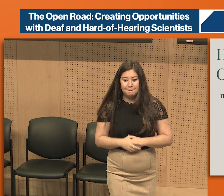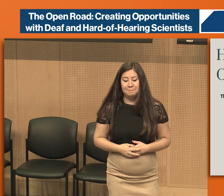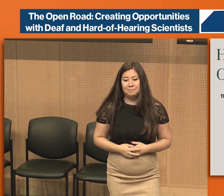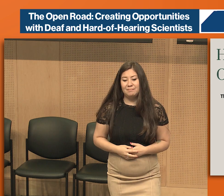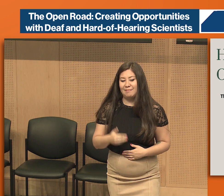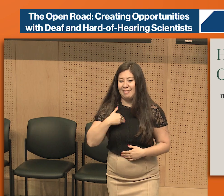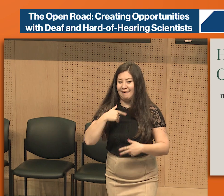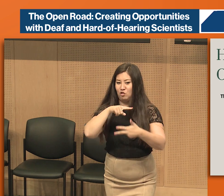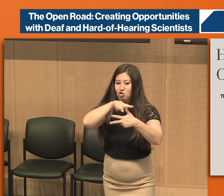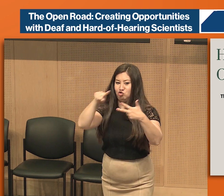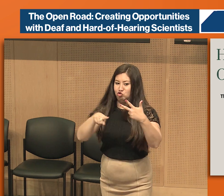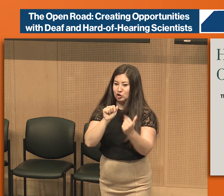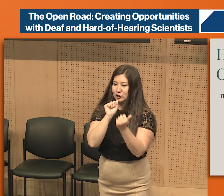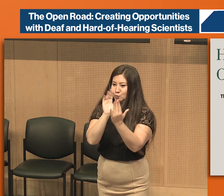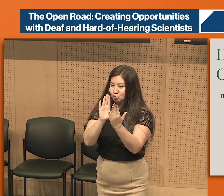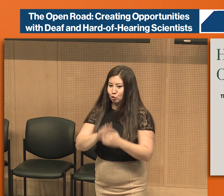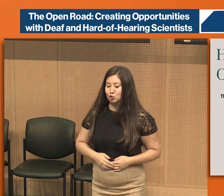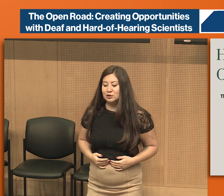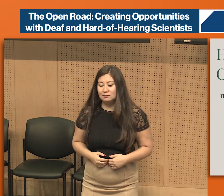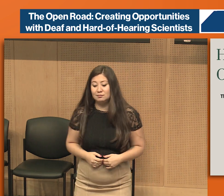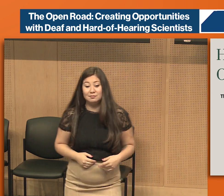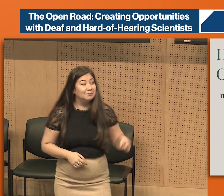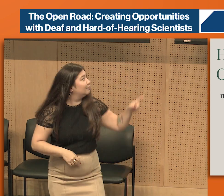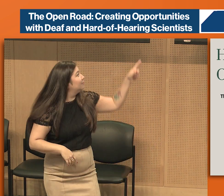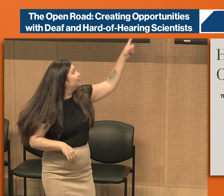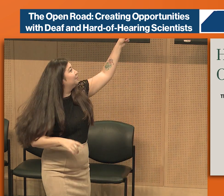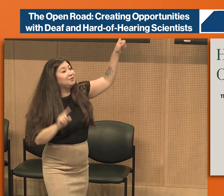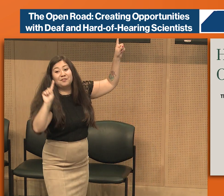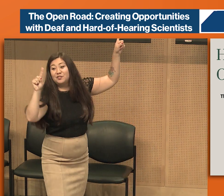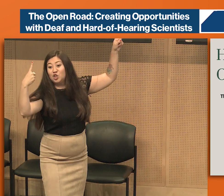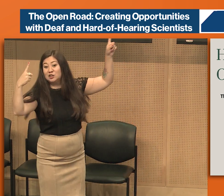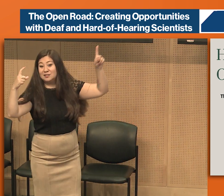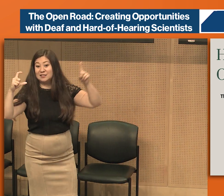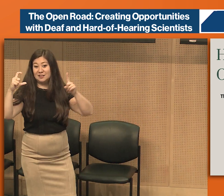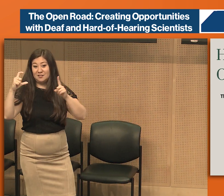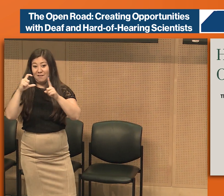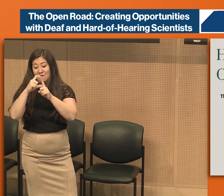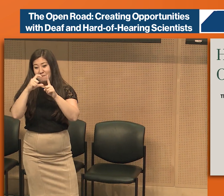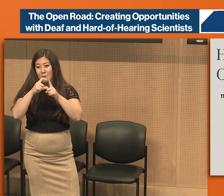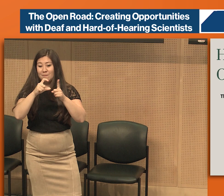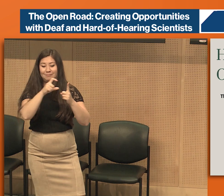of American Sign Language in STEM? And I've got a 3-pronged approach.